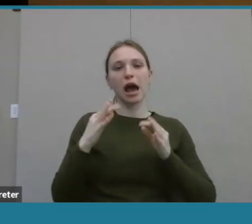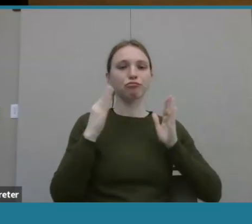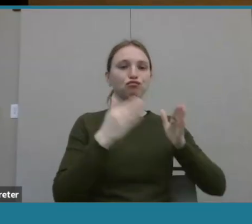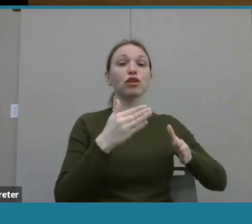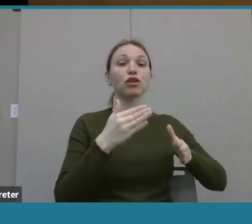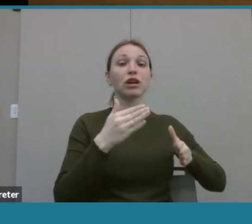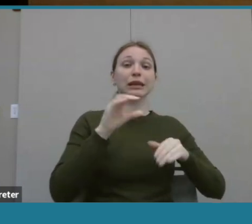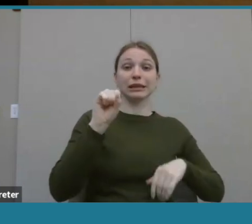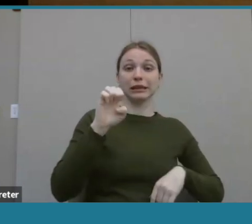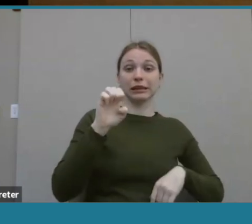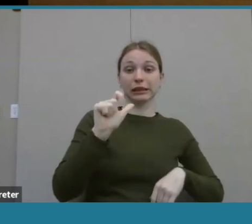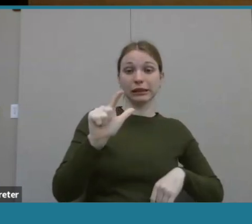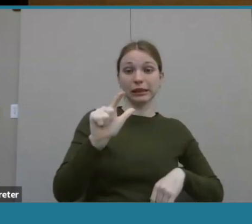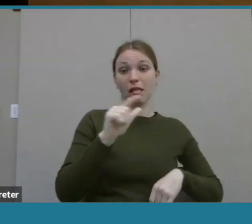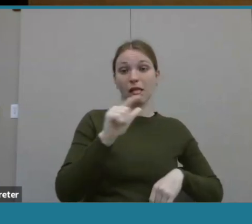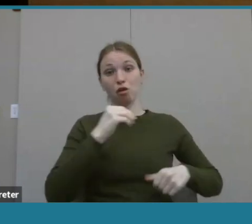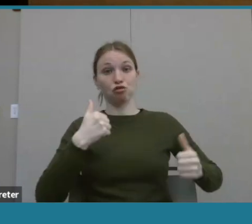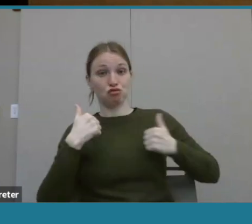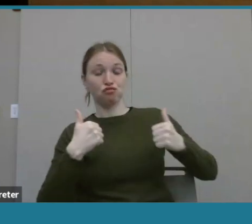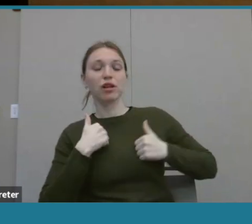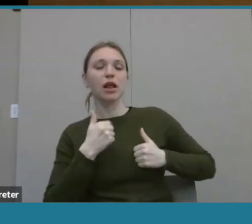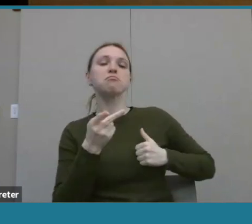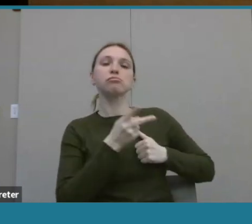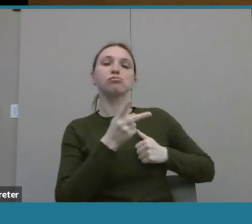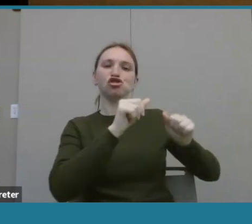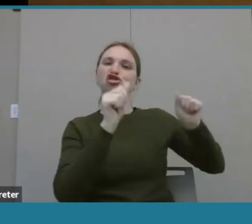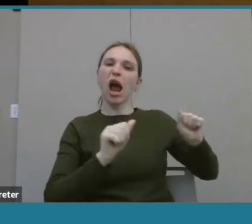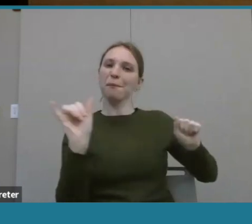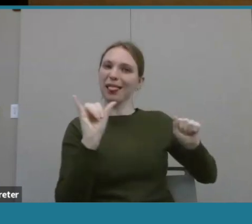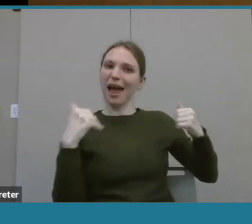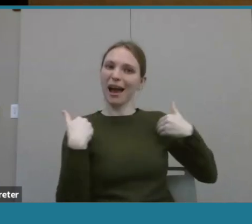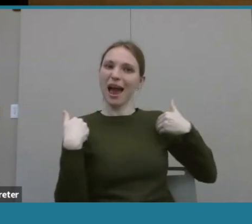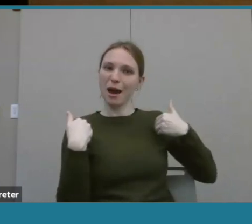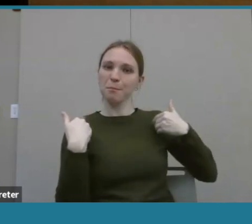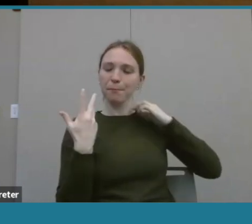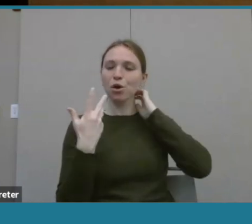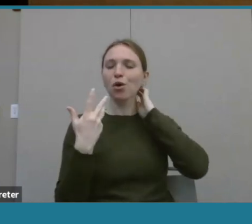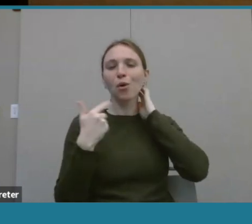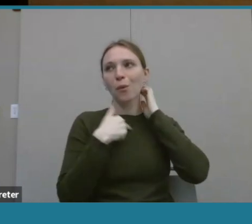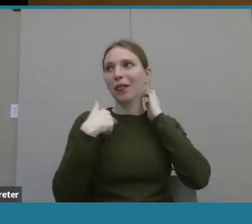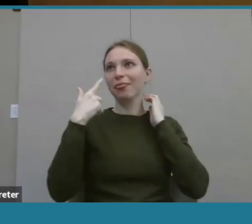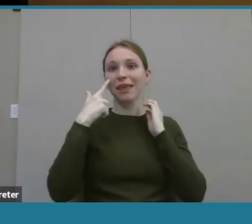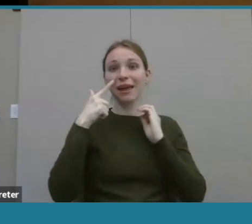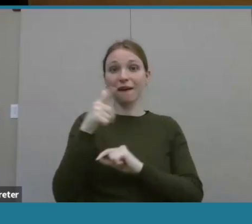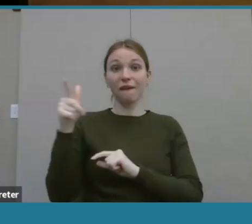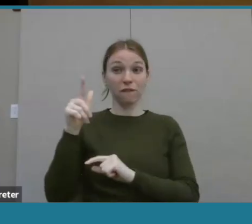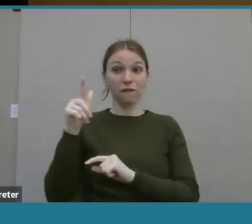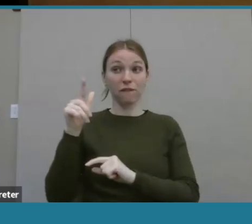shaped like the animals with the idea of thinking about that experience, especially for our guests who are blind and low vision, to have